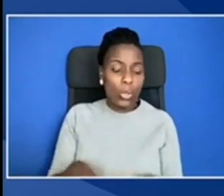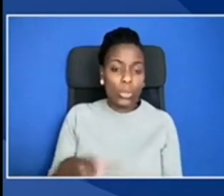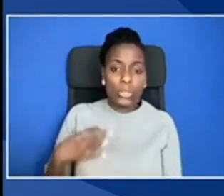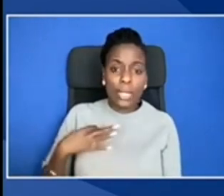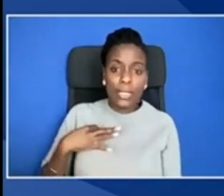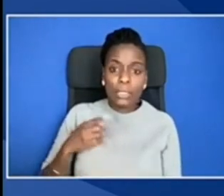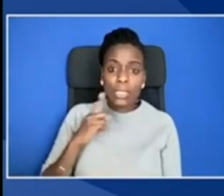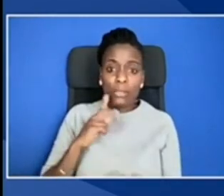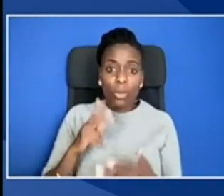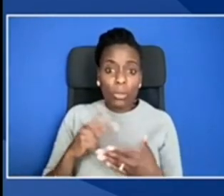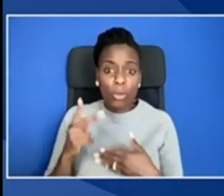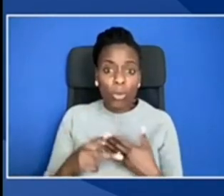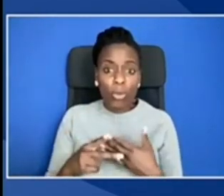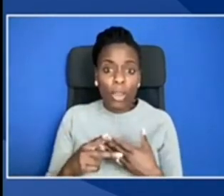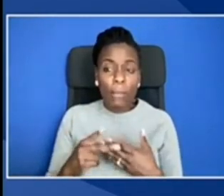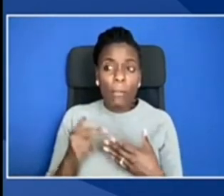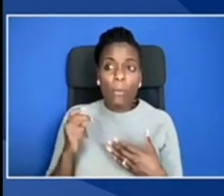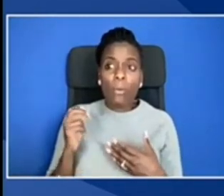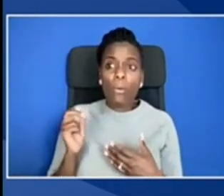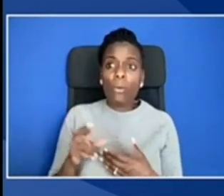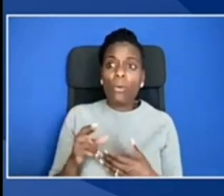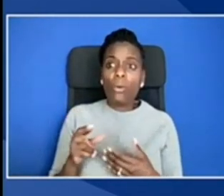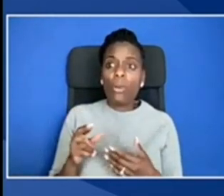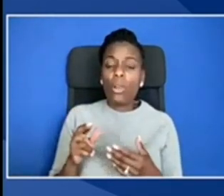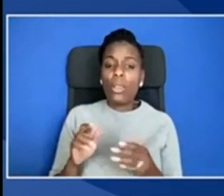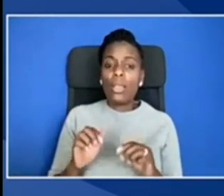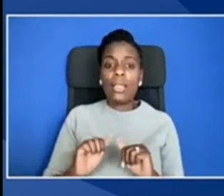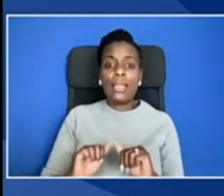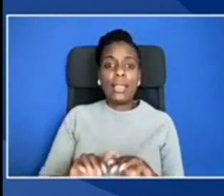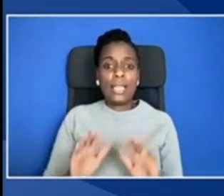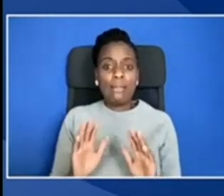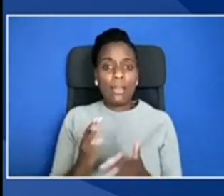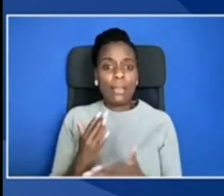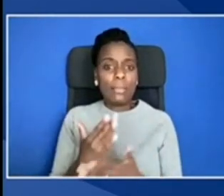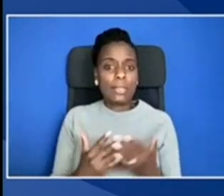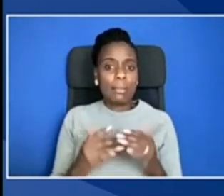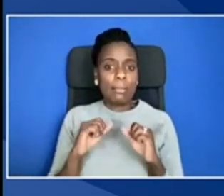in, or to give up some possibility and relief in the future if that happens.